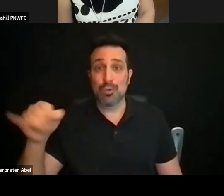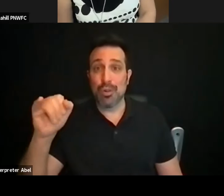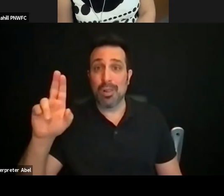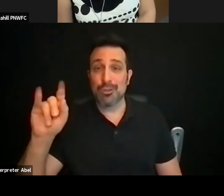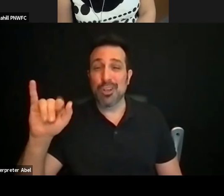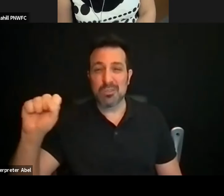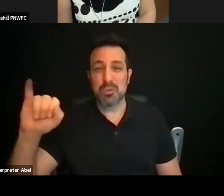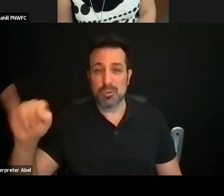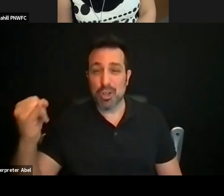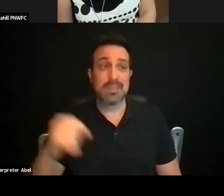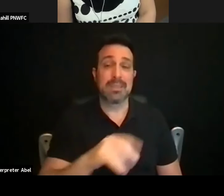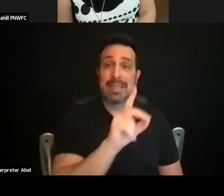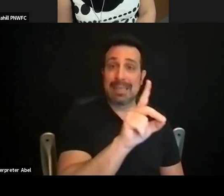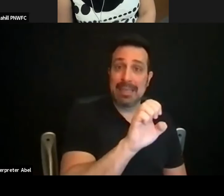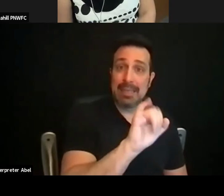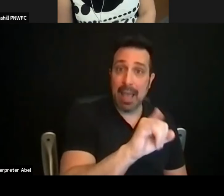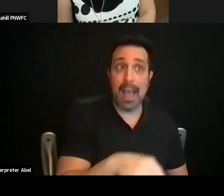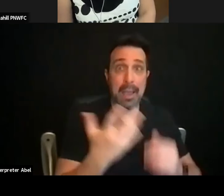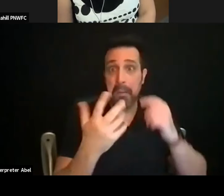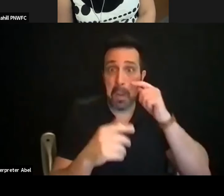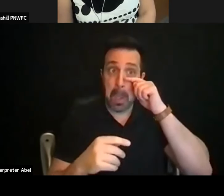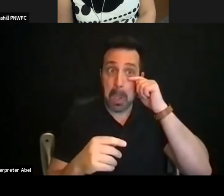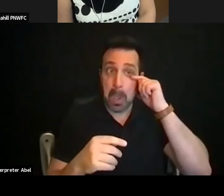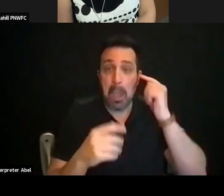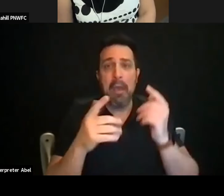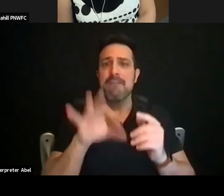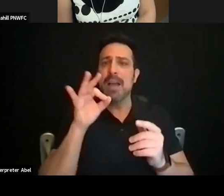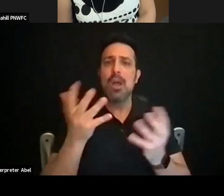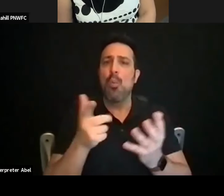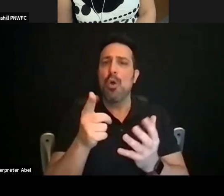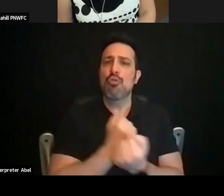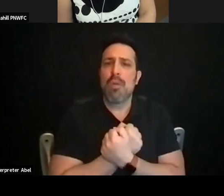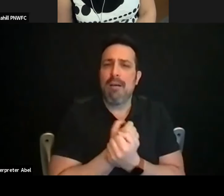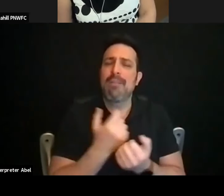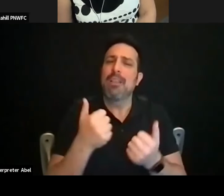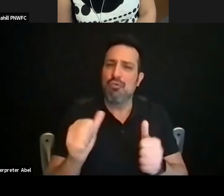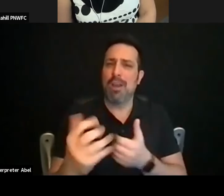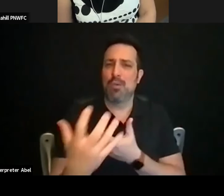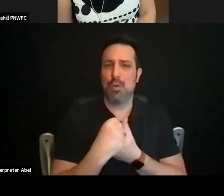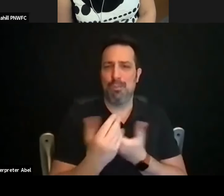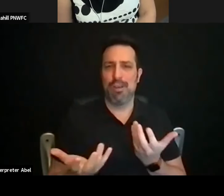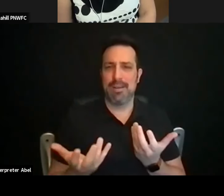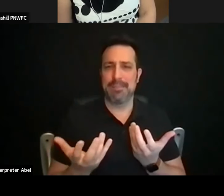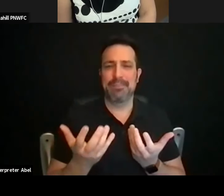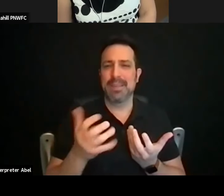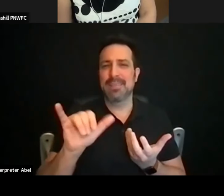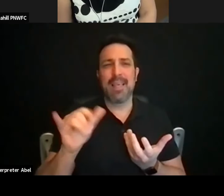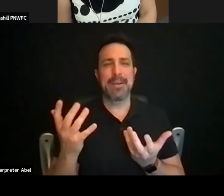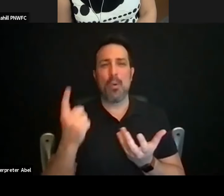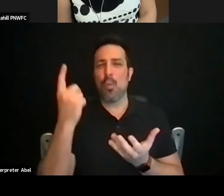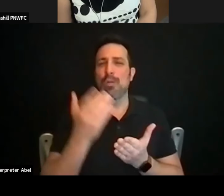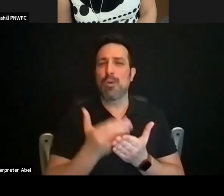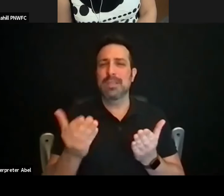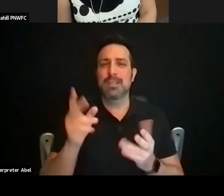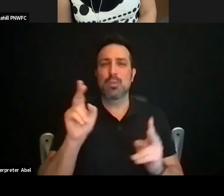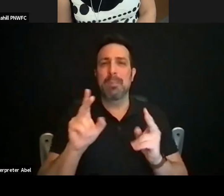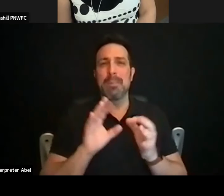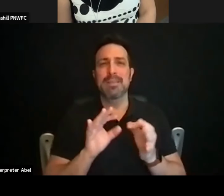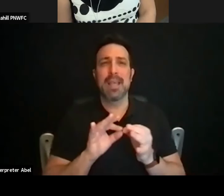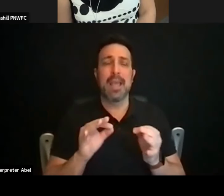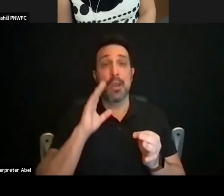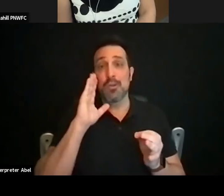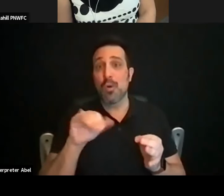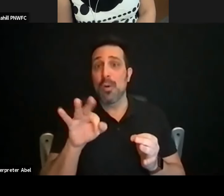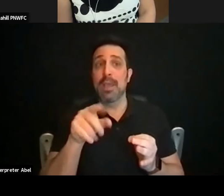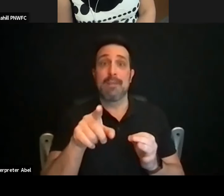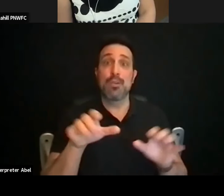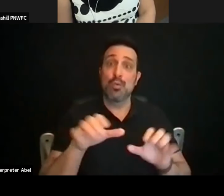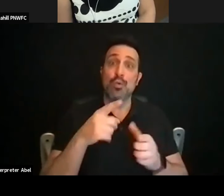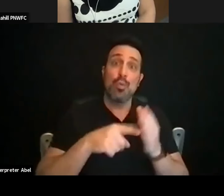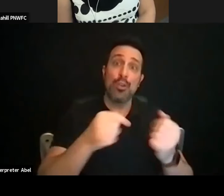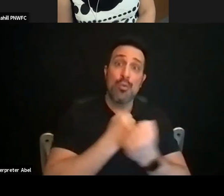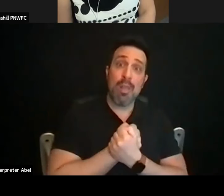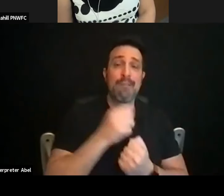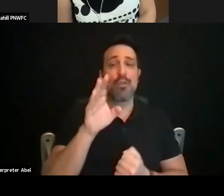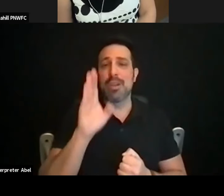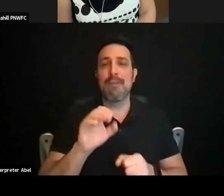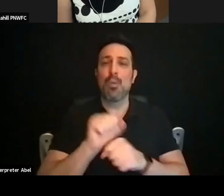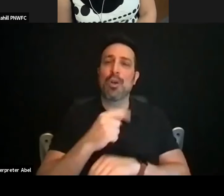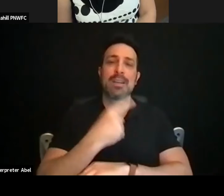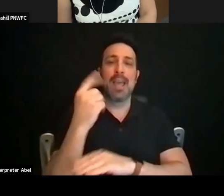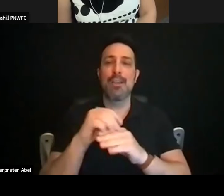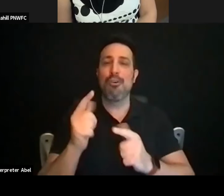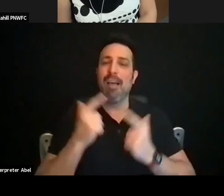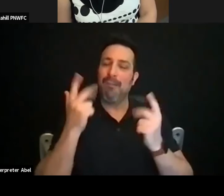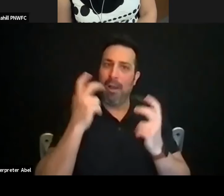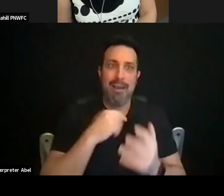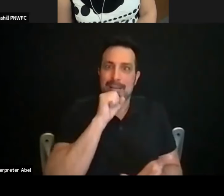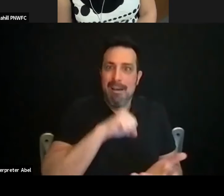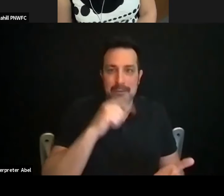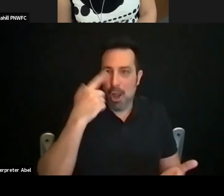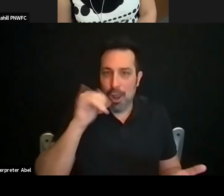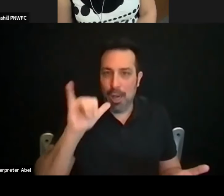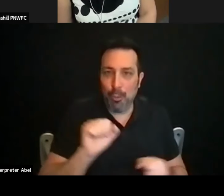what you